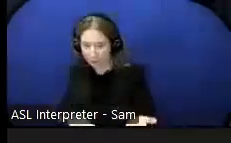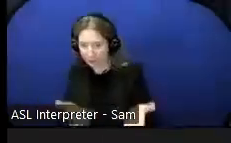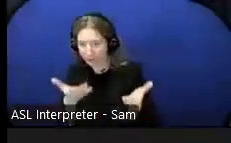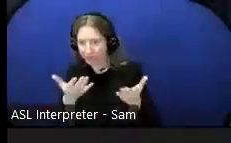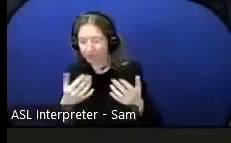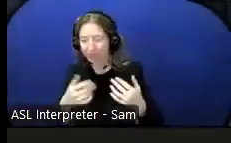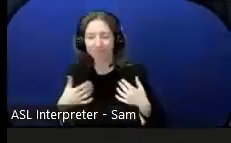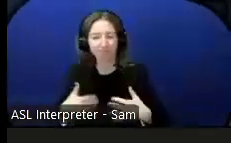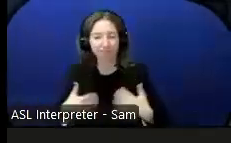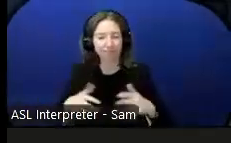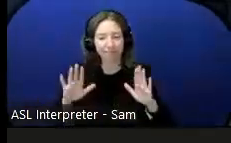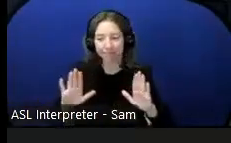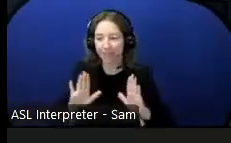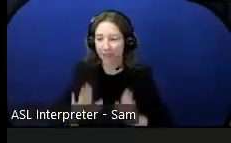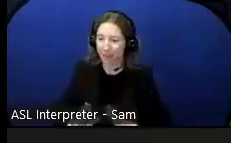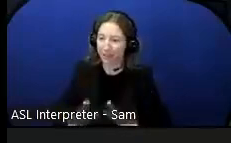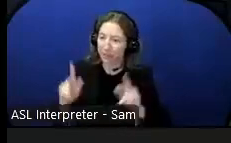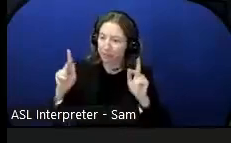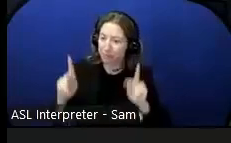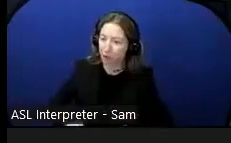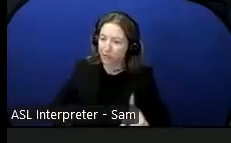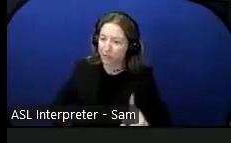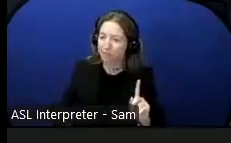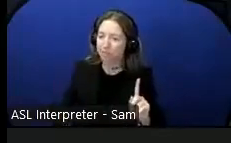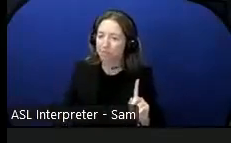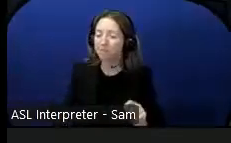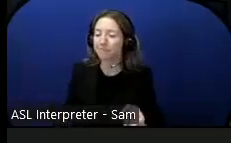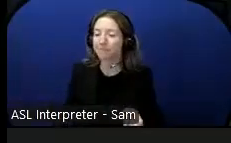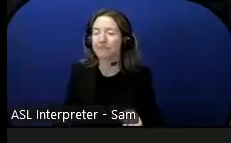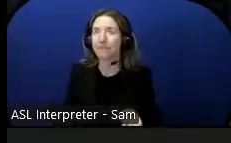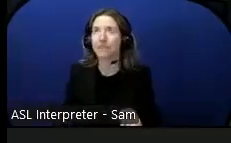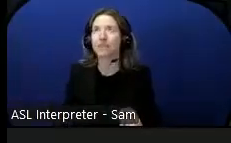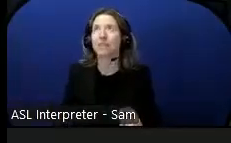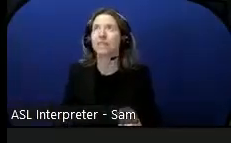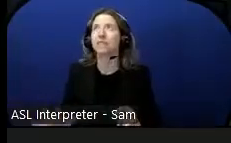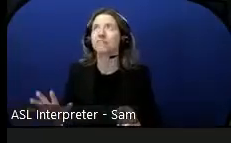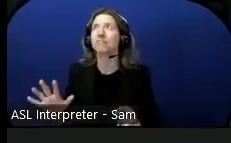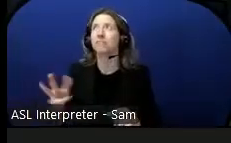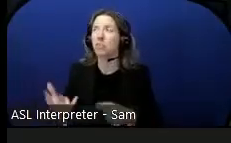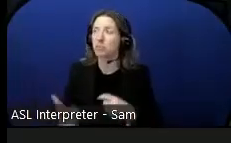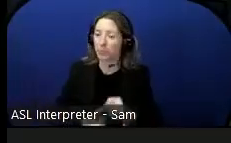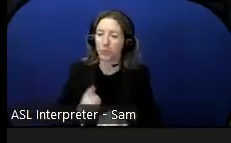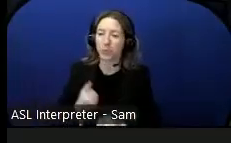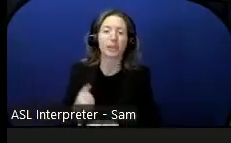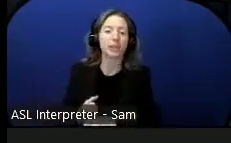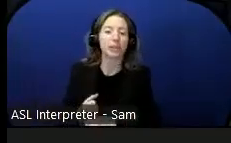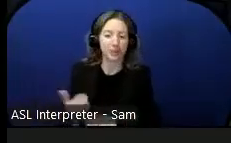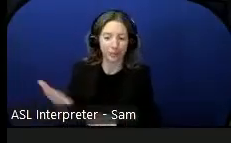who came to us almost three years ago now as an intern.